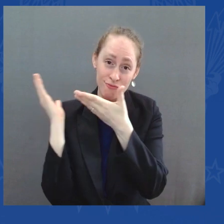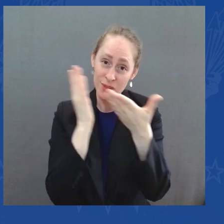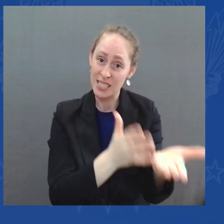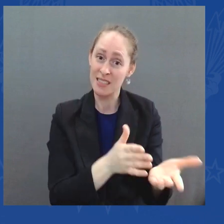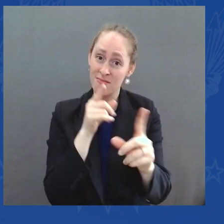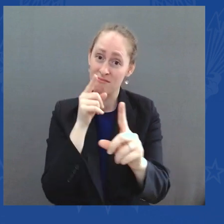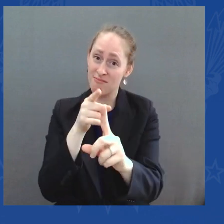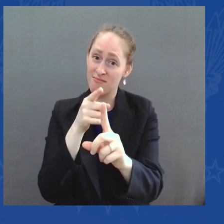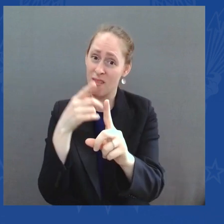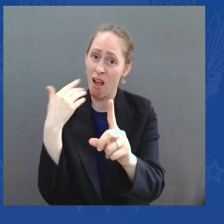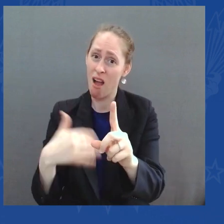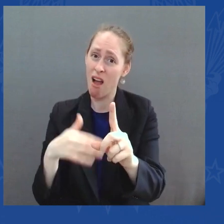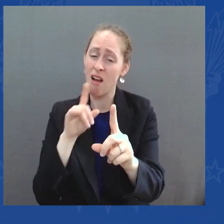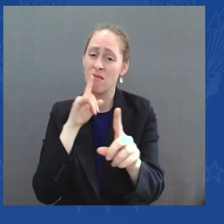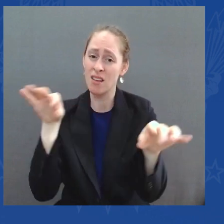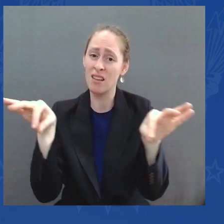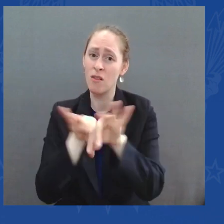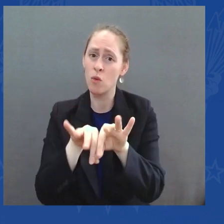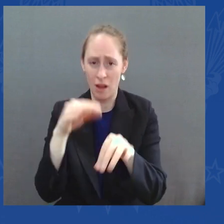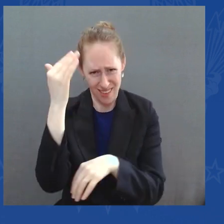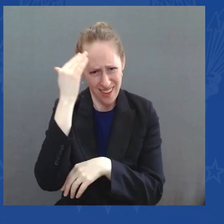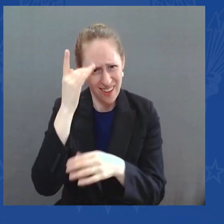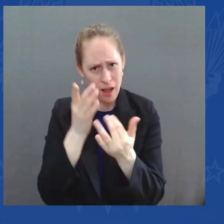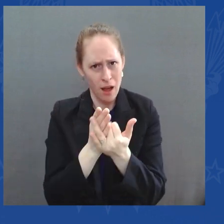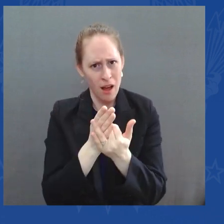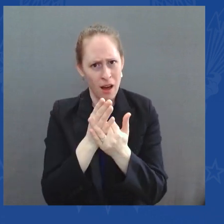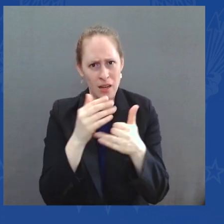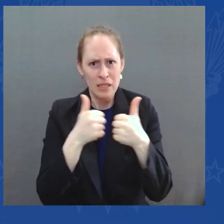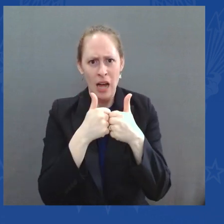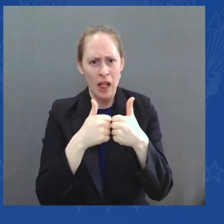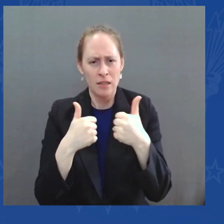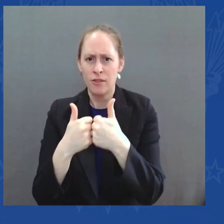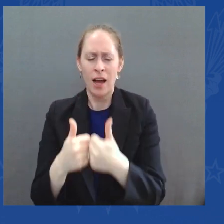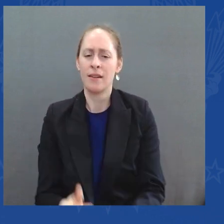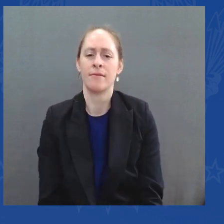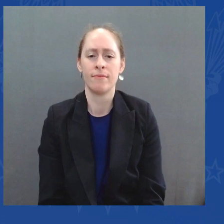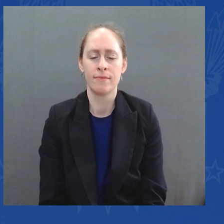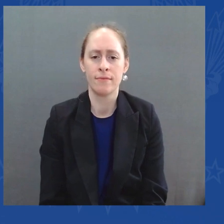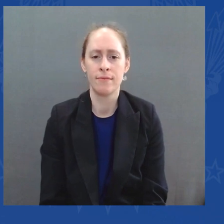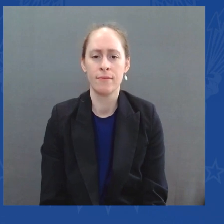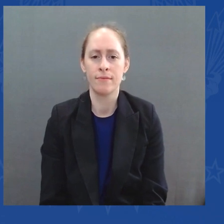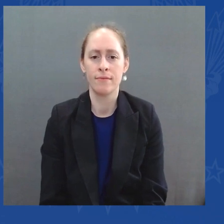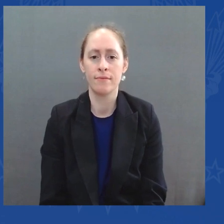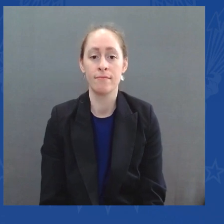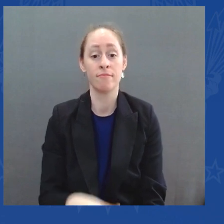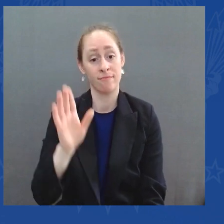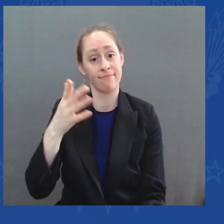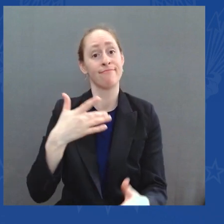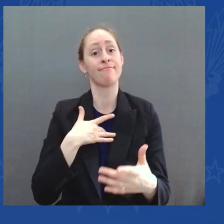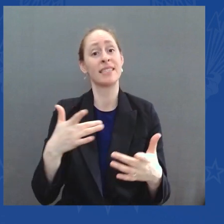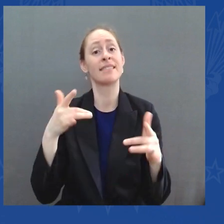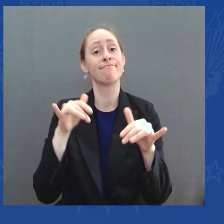The average driver waits four and a half hours for their truck to be loaded and unloaded during an eleven-hour shift --